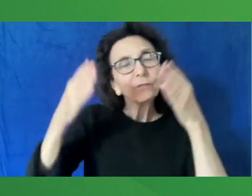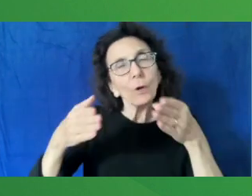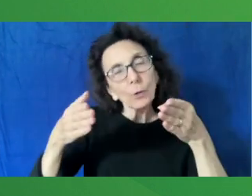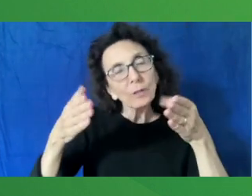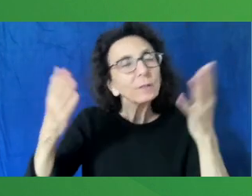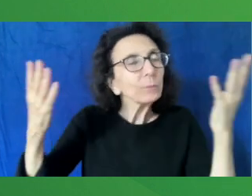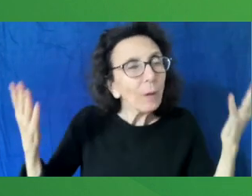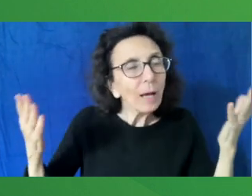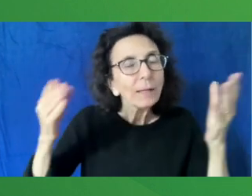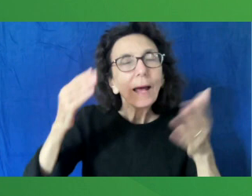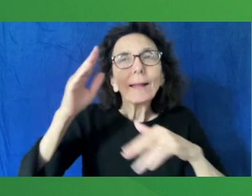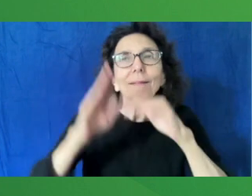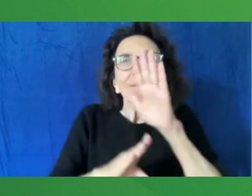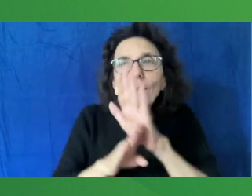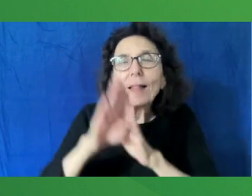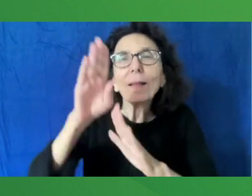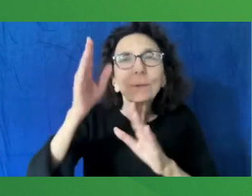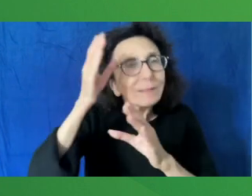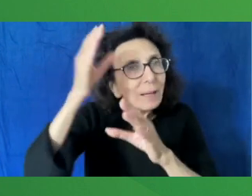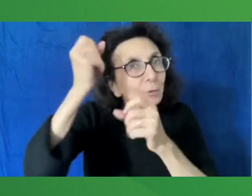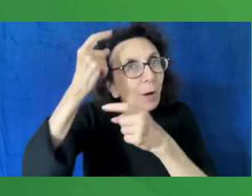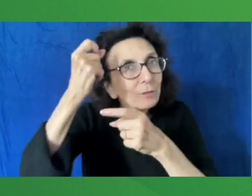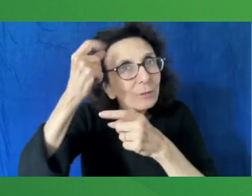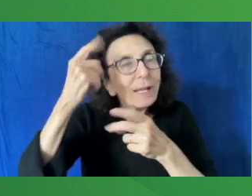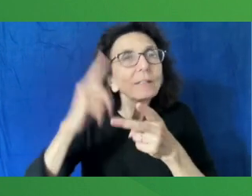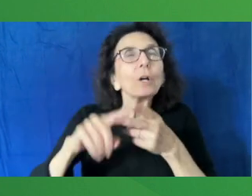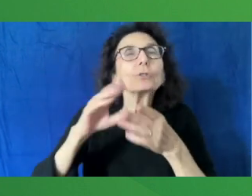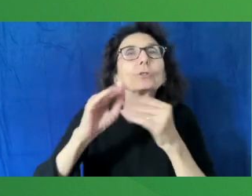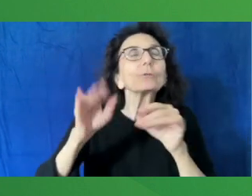Students are focused on understanding or explaining something.